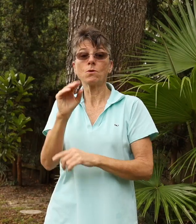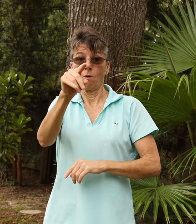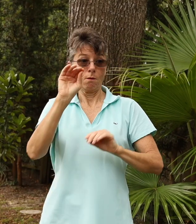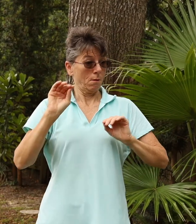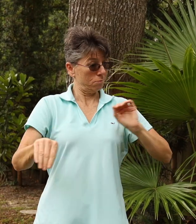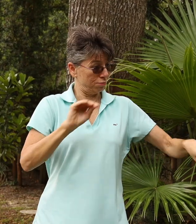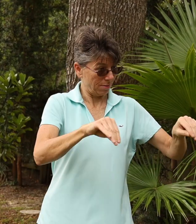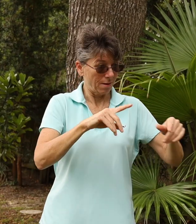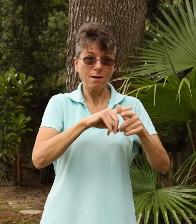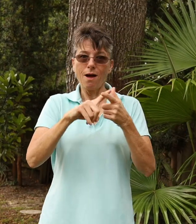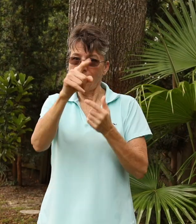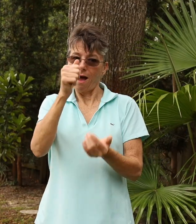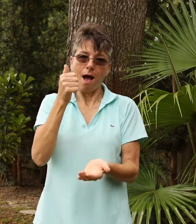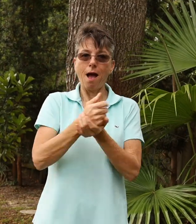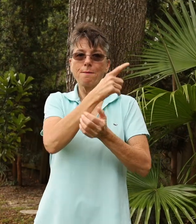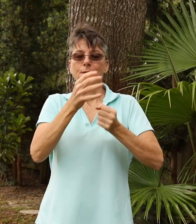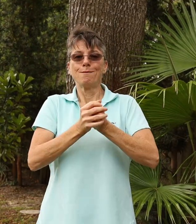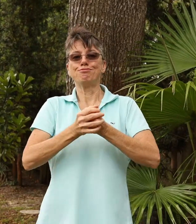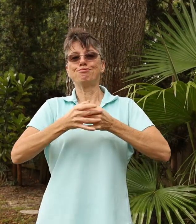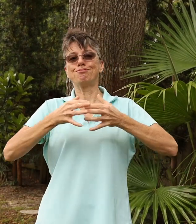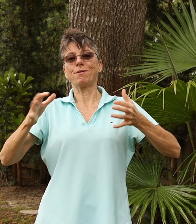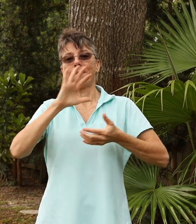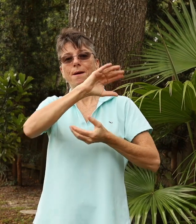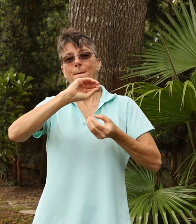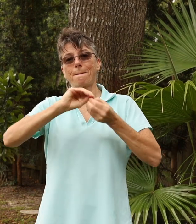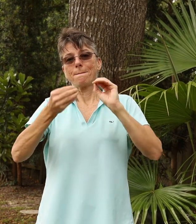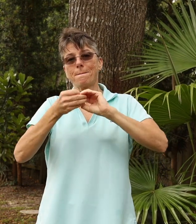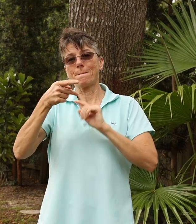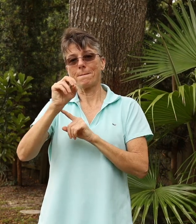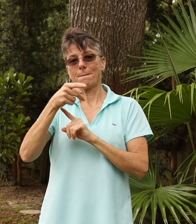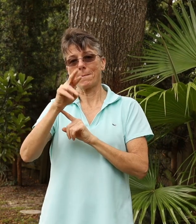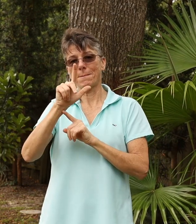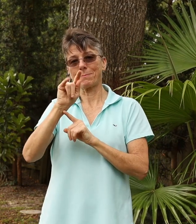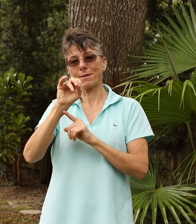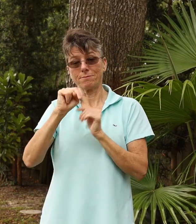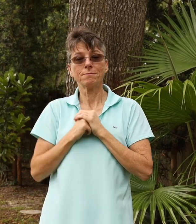Planting milkweed plants will help increase their population.